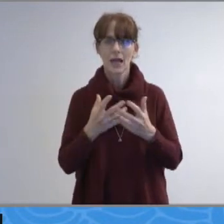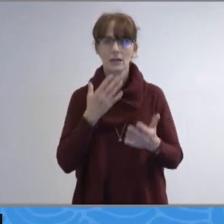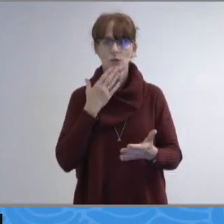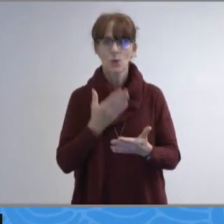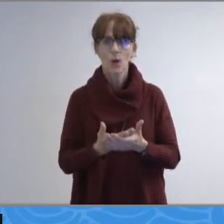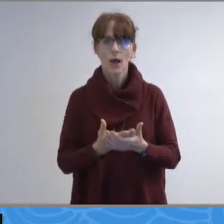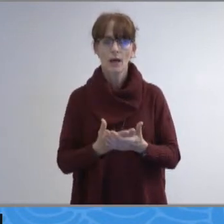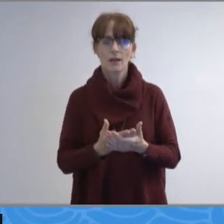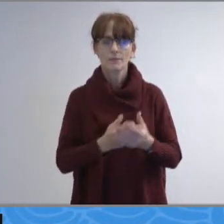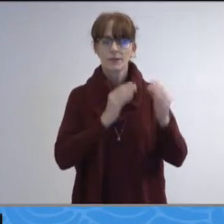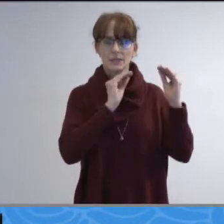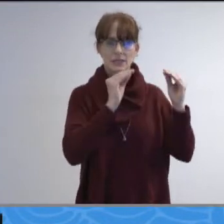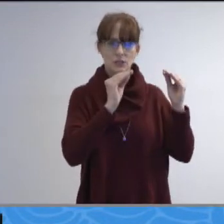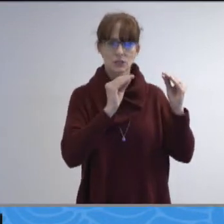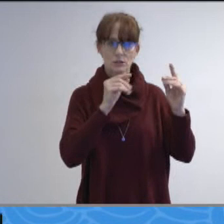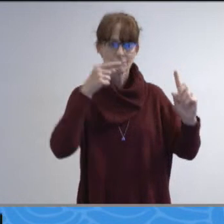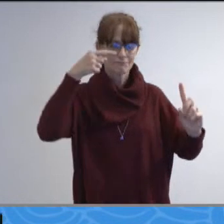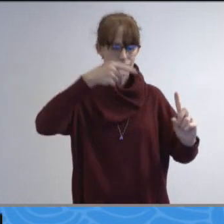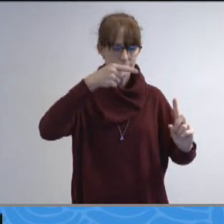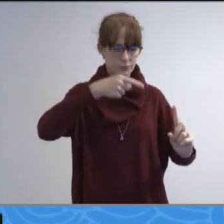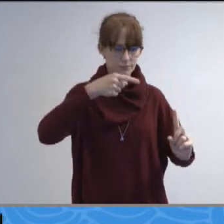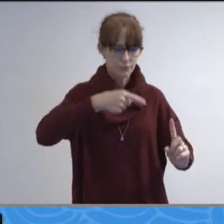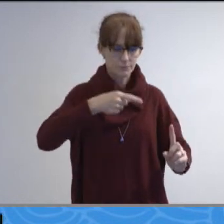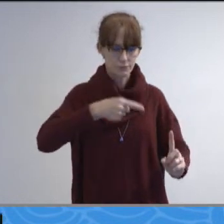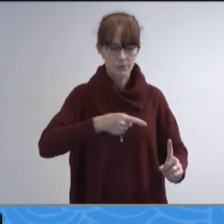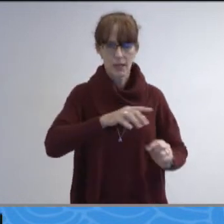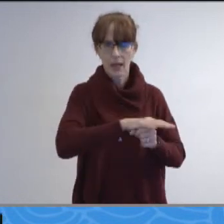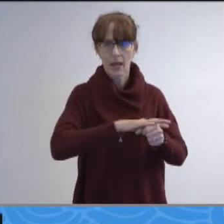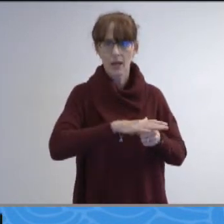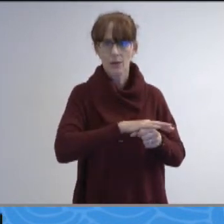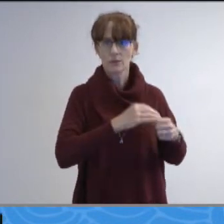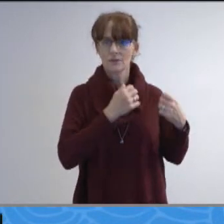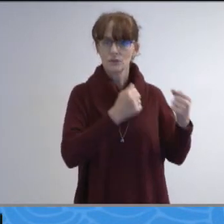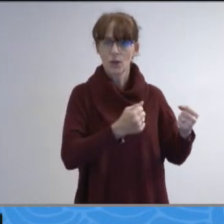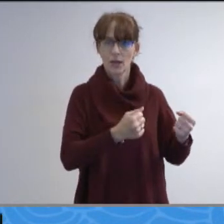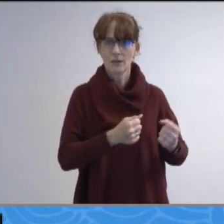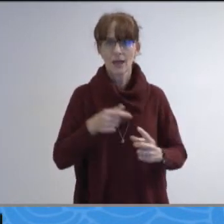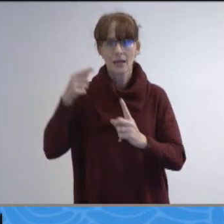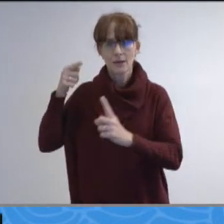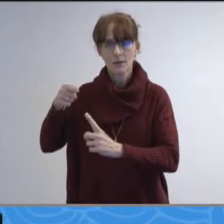So again, teachers can pinpoint areas of strength and areas of need.